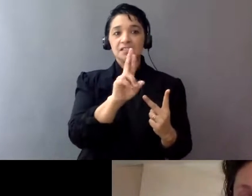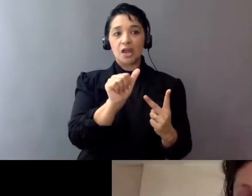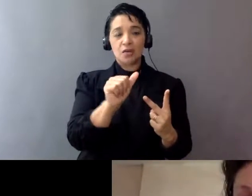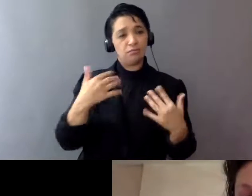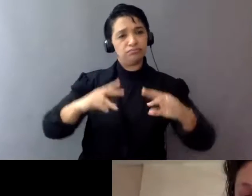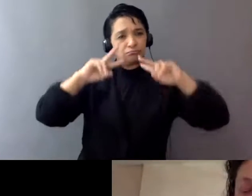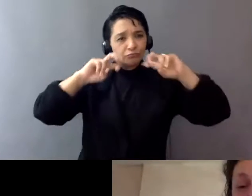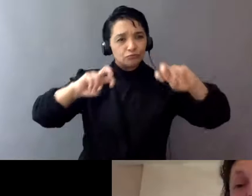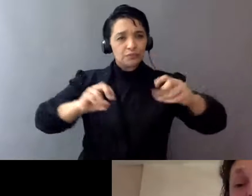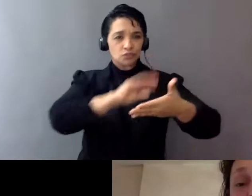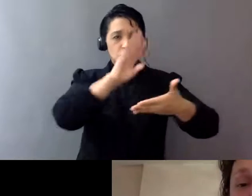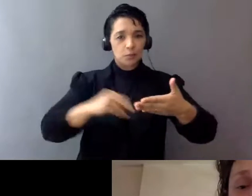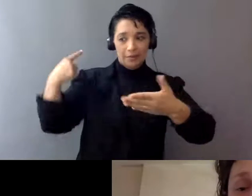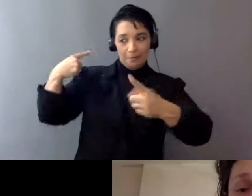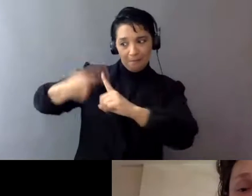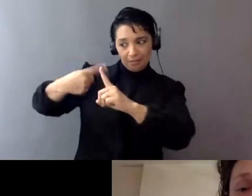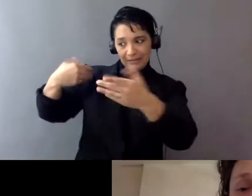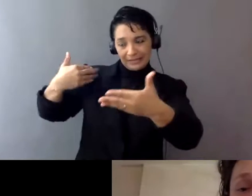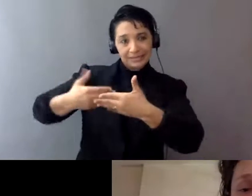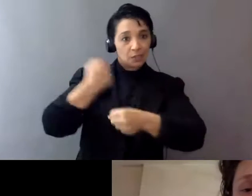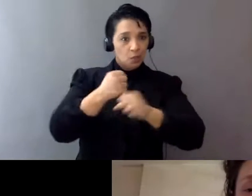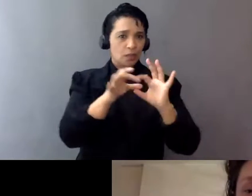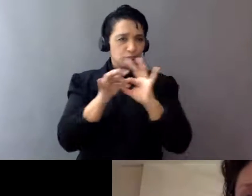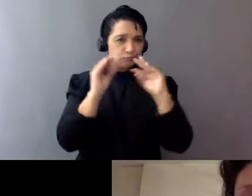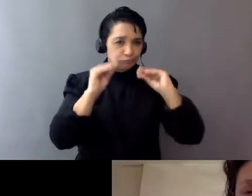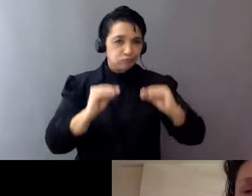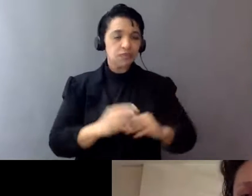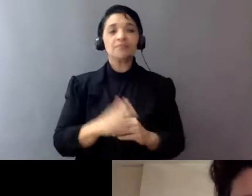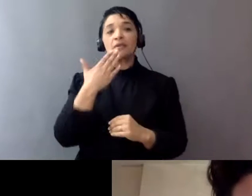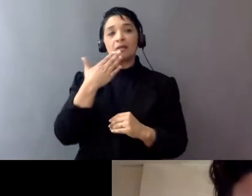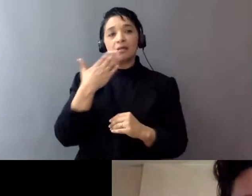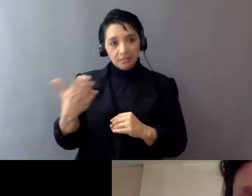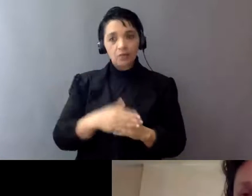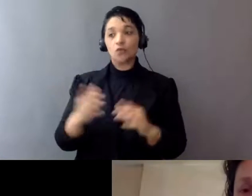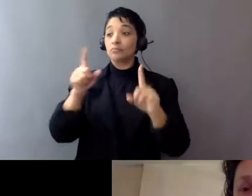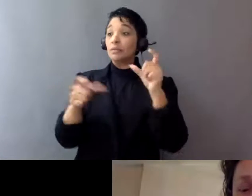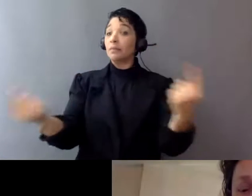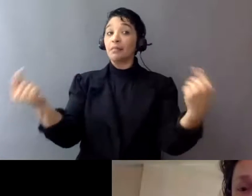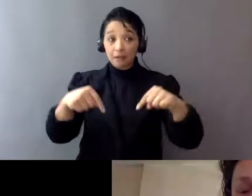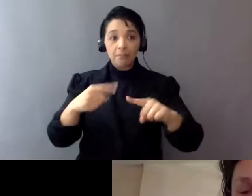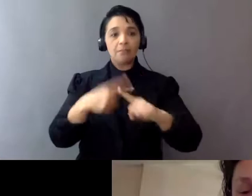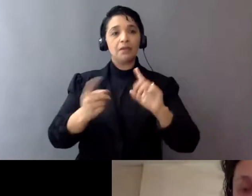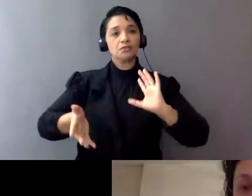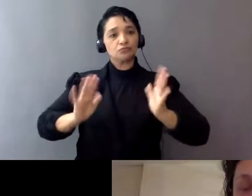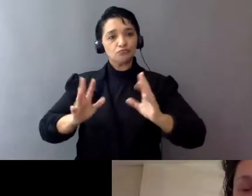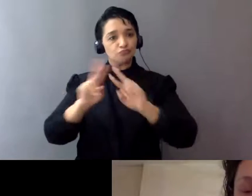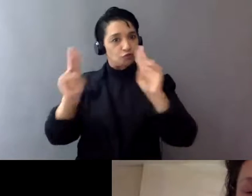and thank you all for joining today. Thank you for the international sign interpreters and the captioner and all the support from